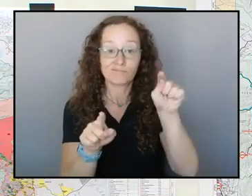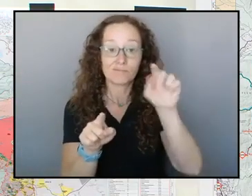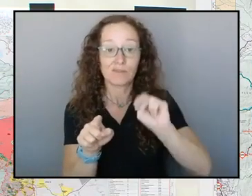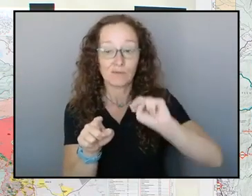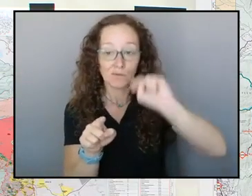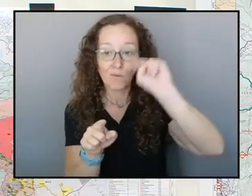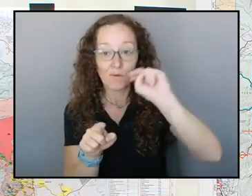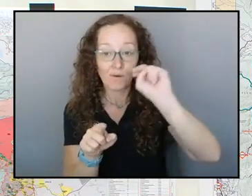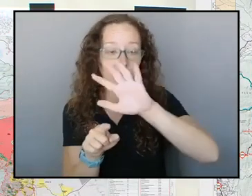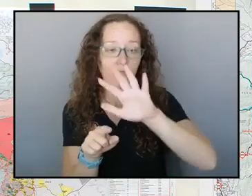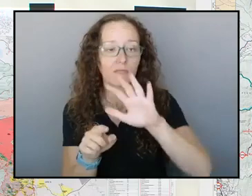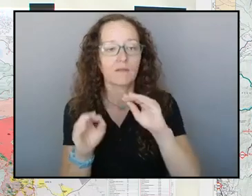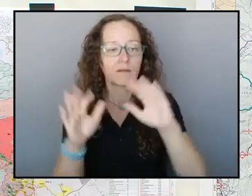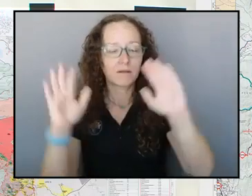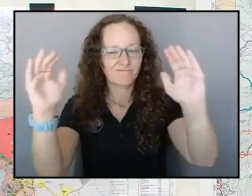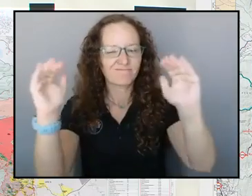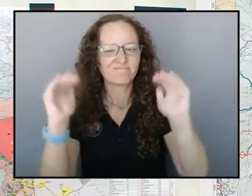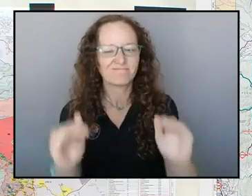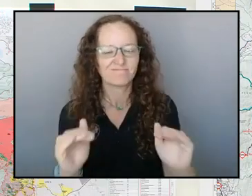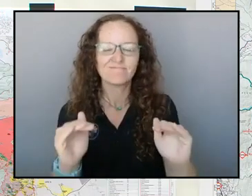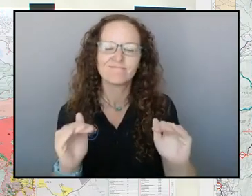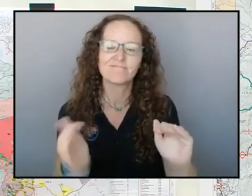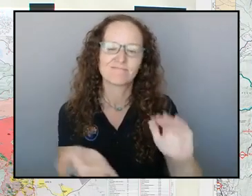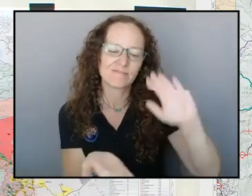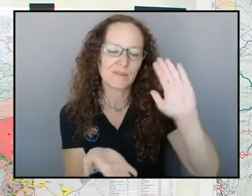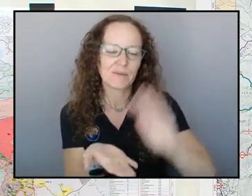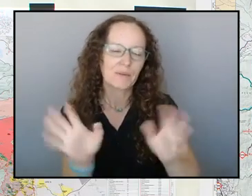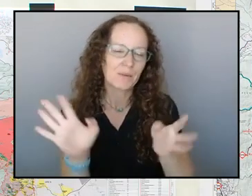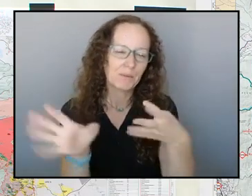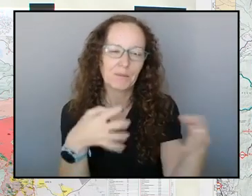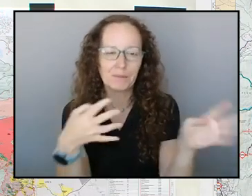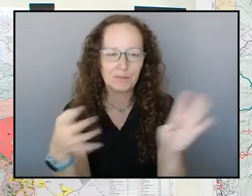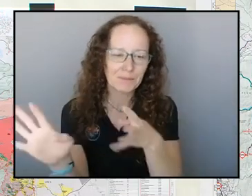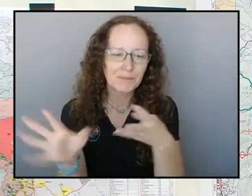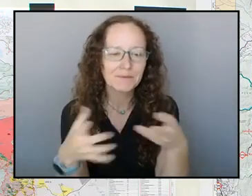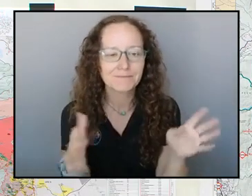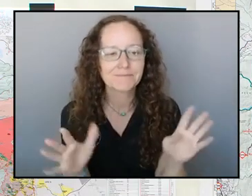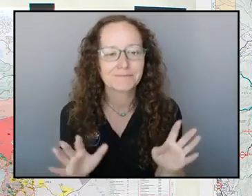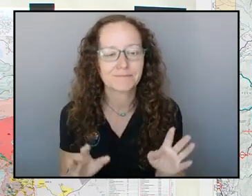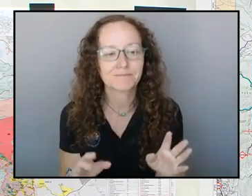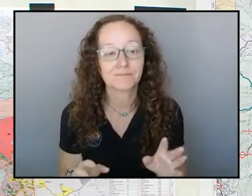greatly reduced. So, they will end up flirting with a bit of